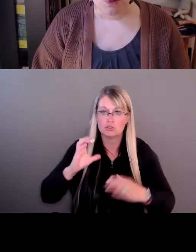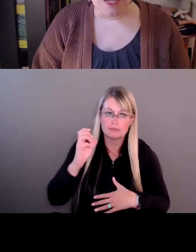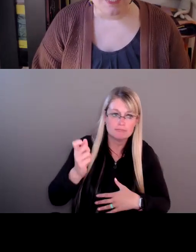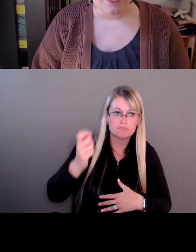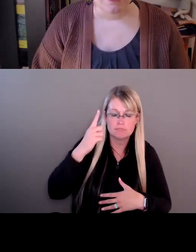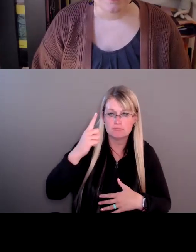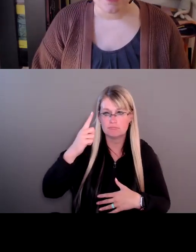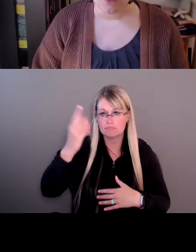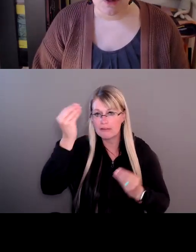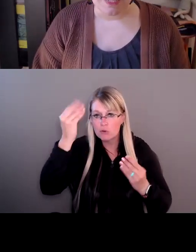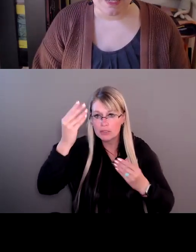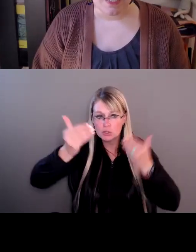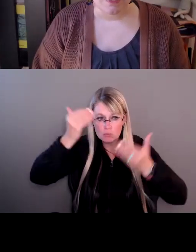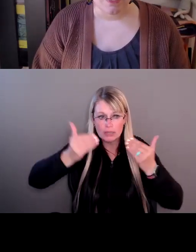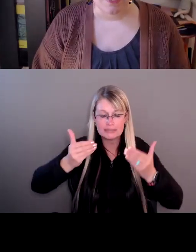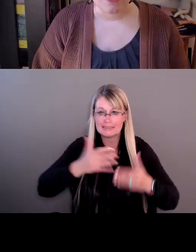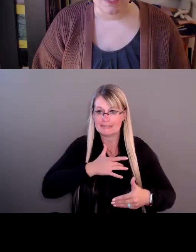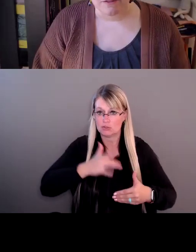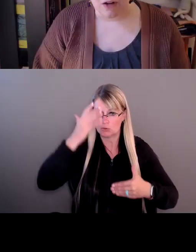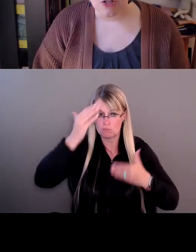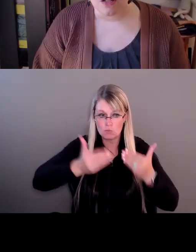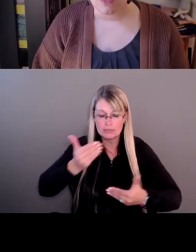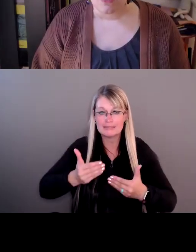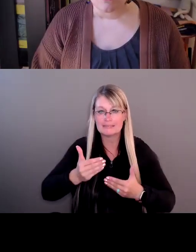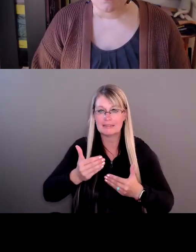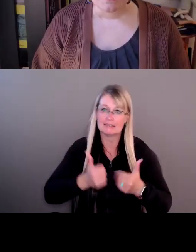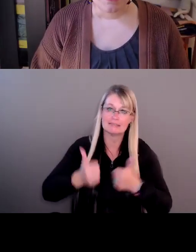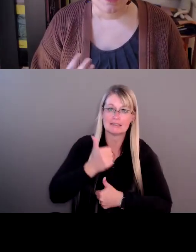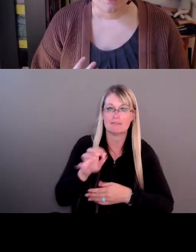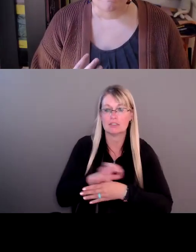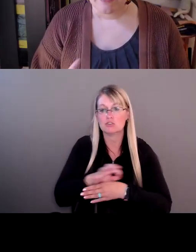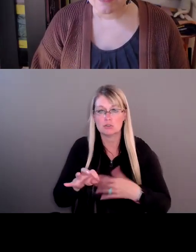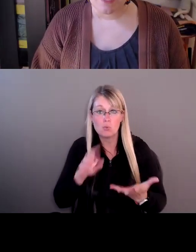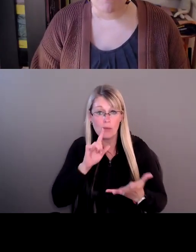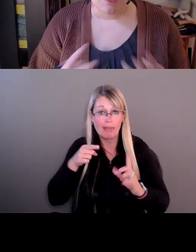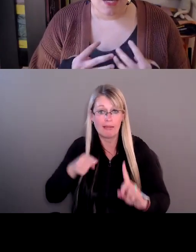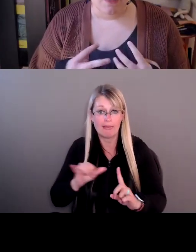processing, sensory processing, and executive function. So like I said everything having to